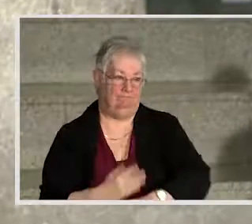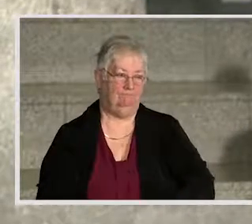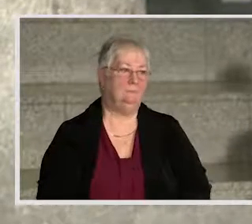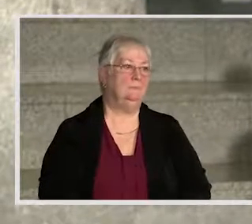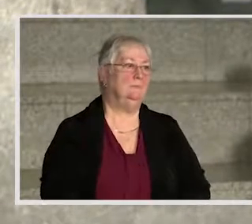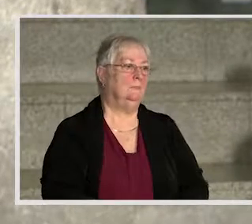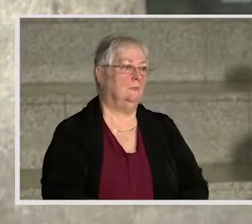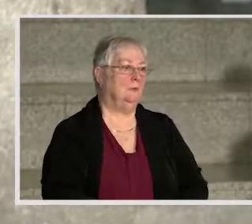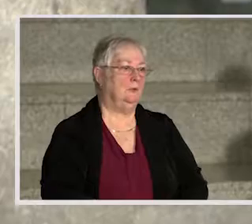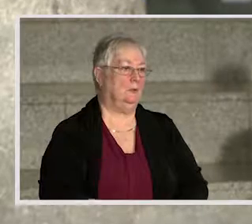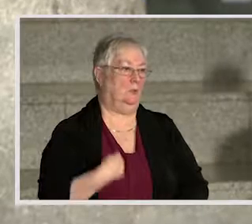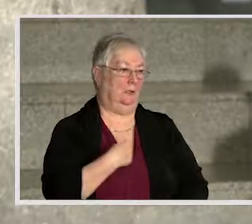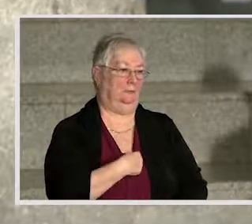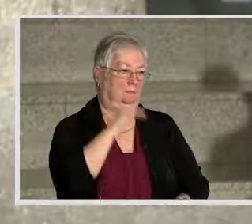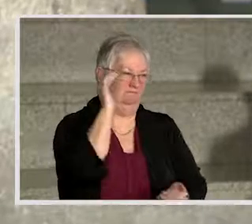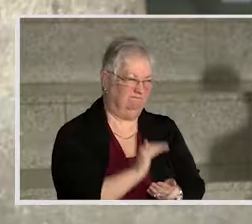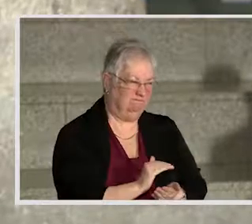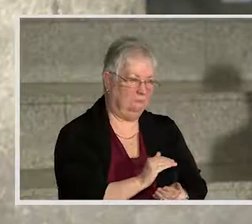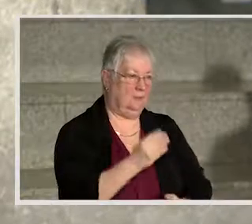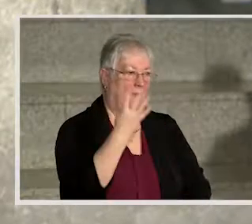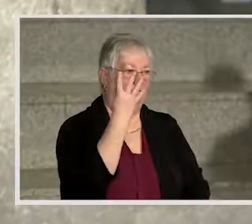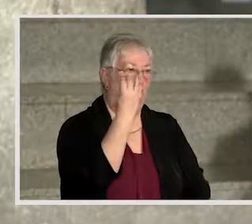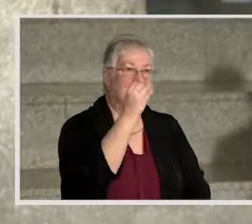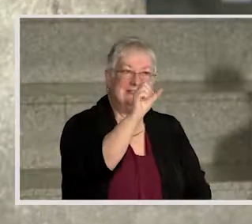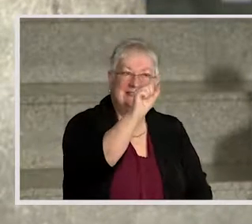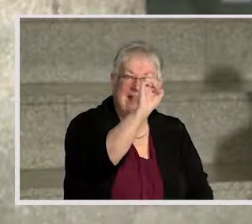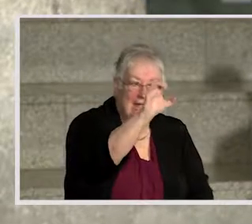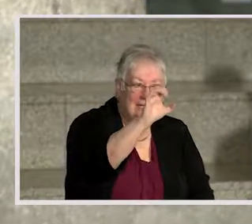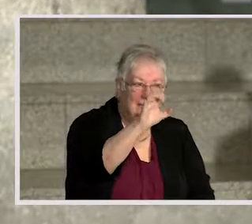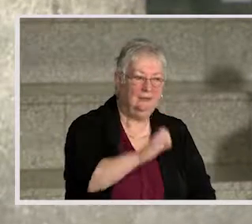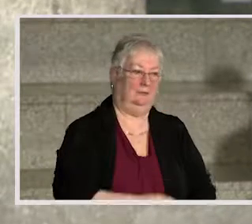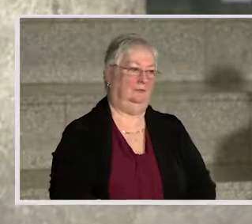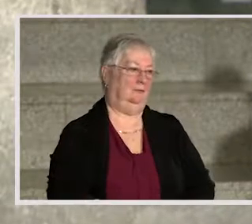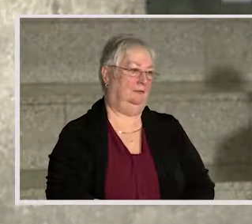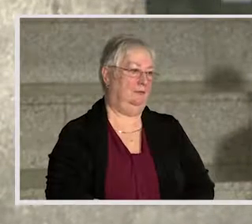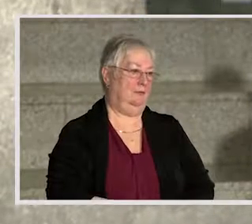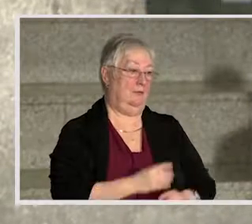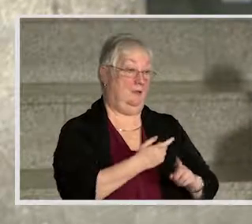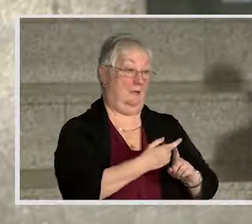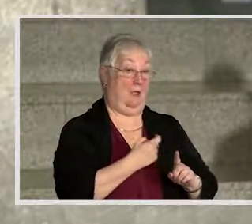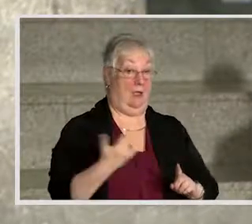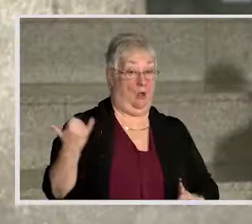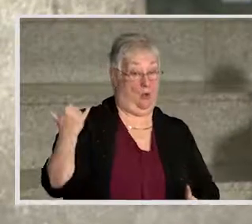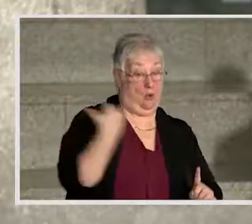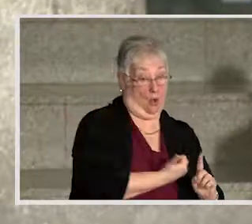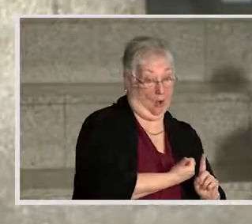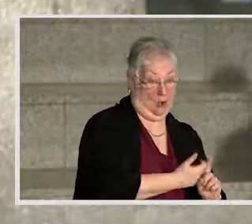SECONDS OFF OF OUR FIRST RESPONDERS' TIME TO REACH THOSE WHO CALL. HOMELESSNESS SERVICES BECAUSE OF